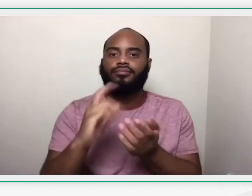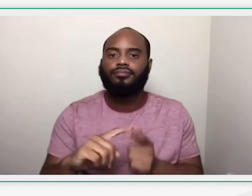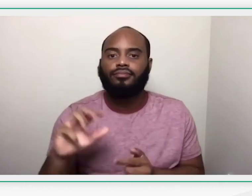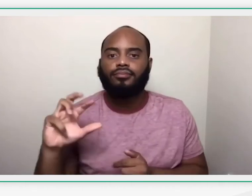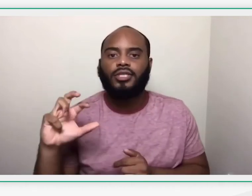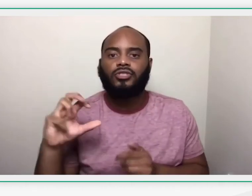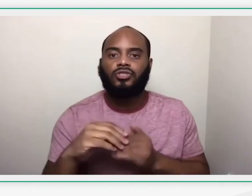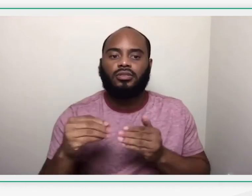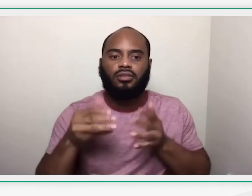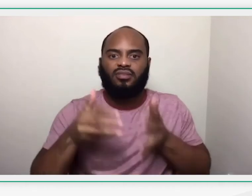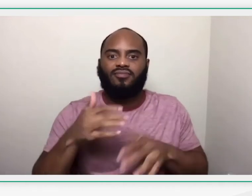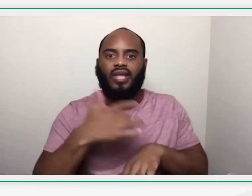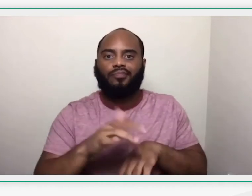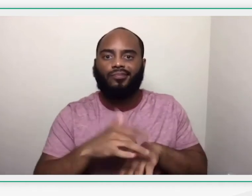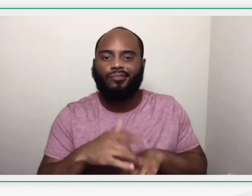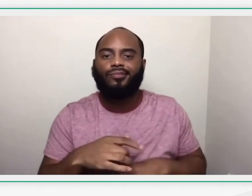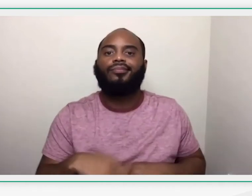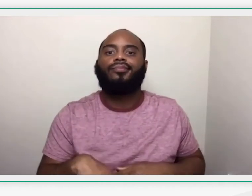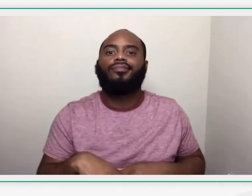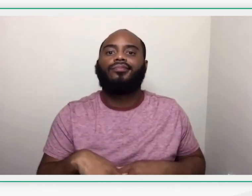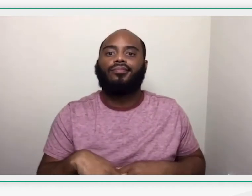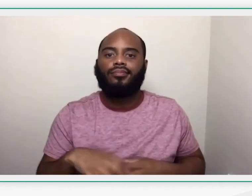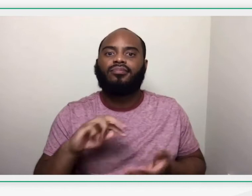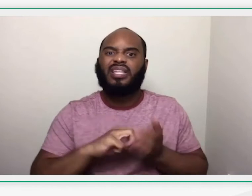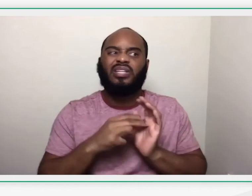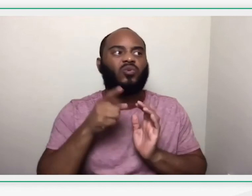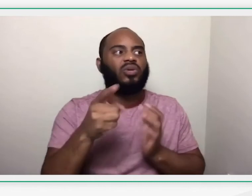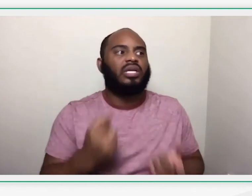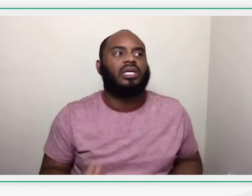That means you have $300 available out of that $1,000,